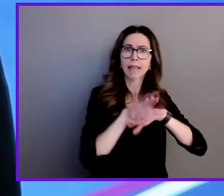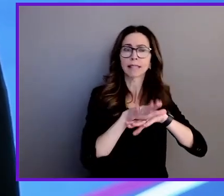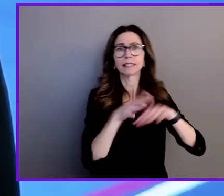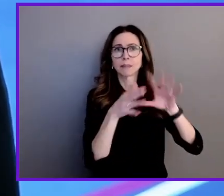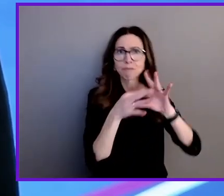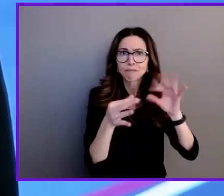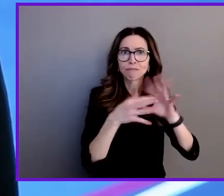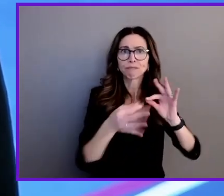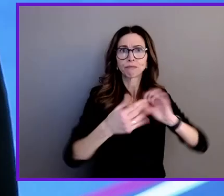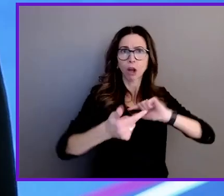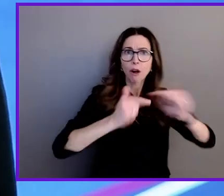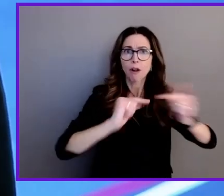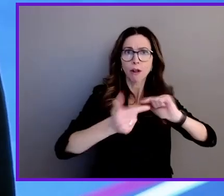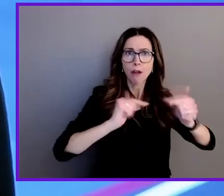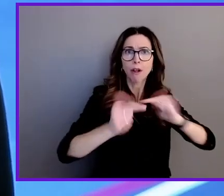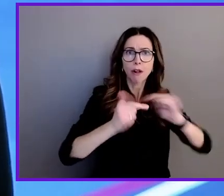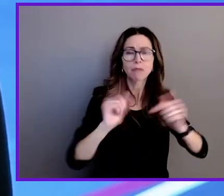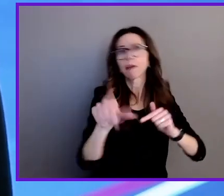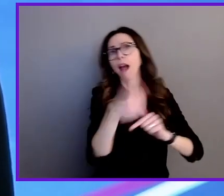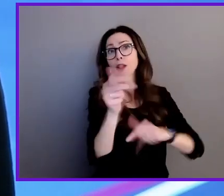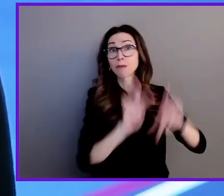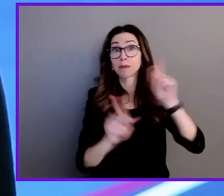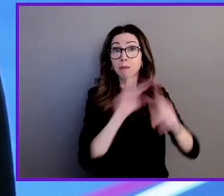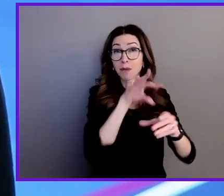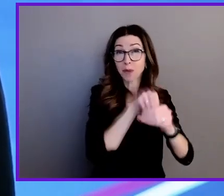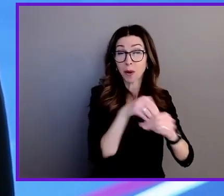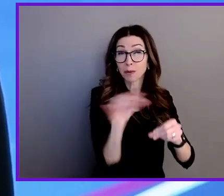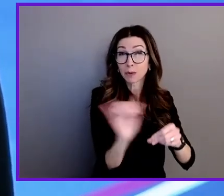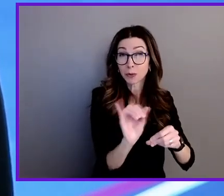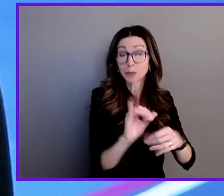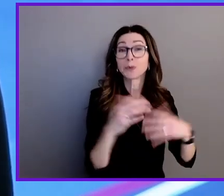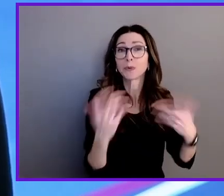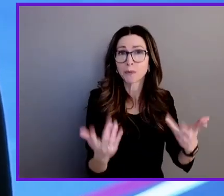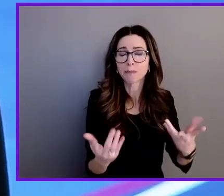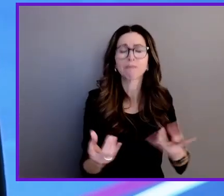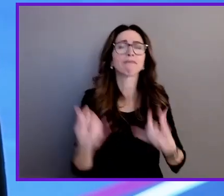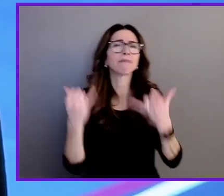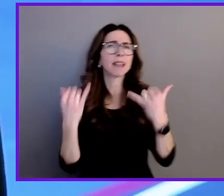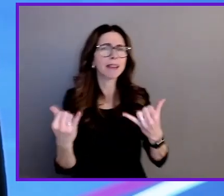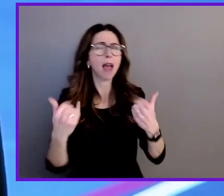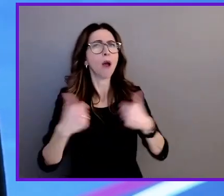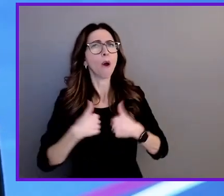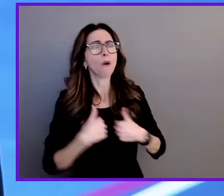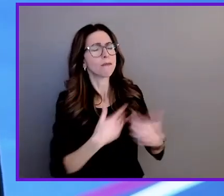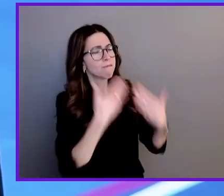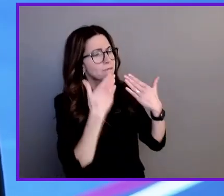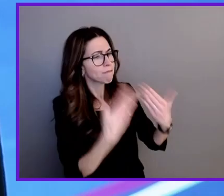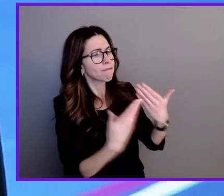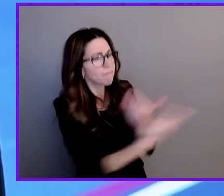I would like to express my gratitude to the Anishinaabe Nation,